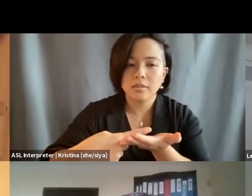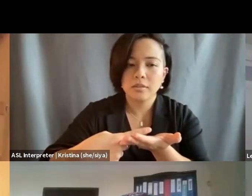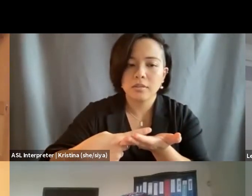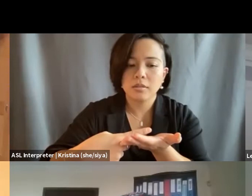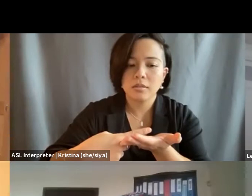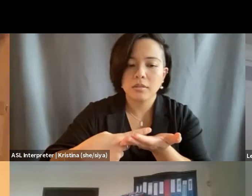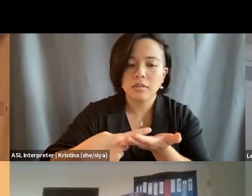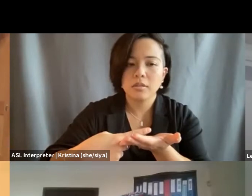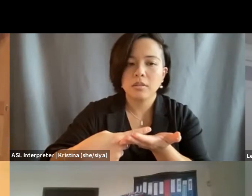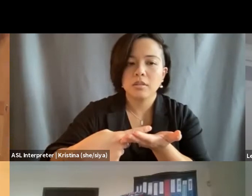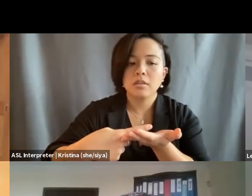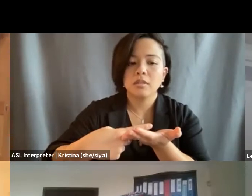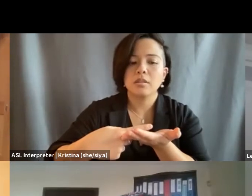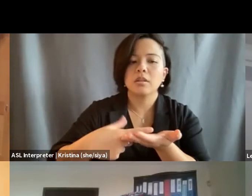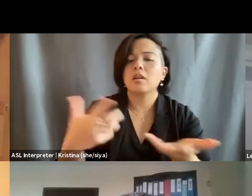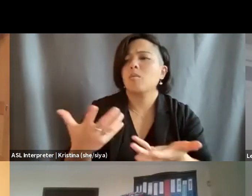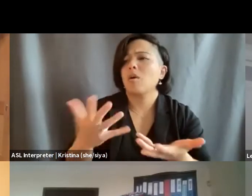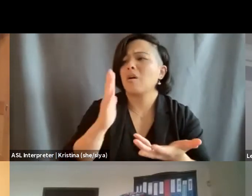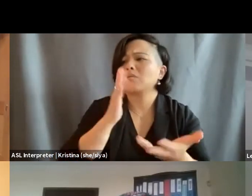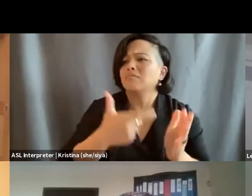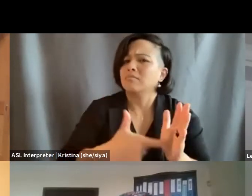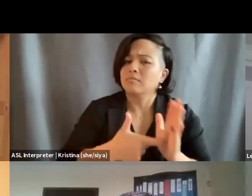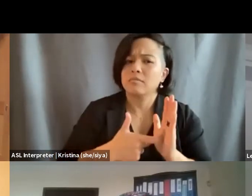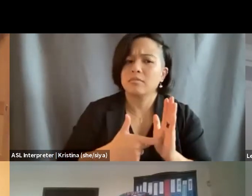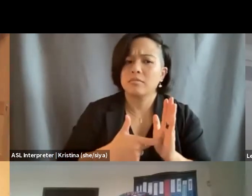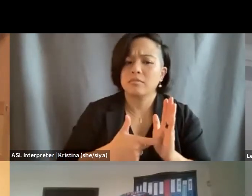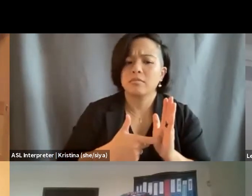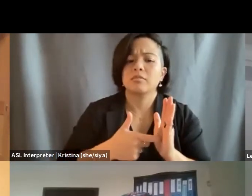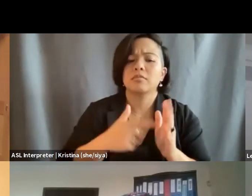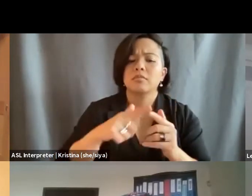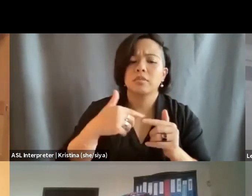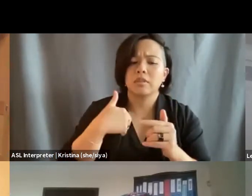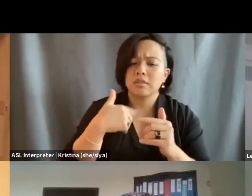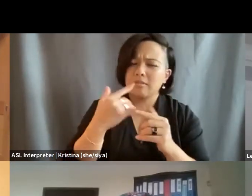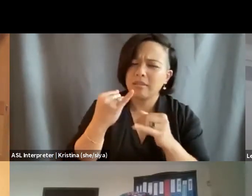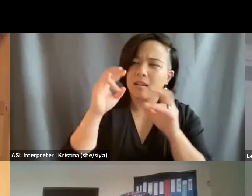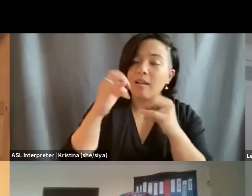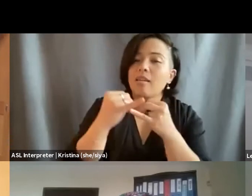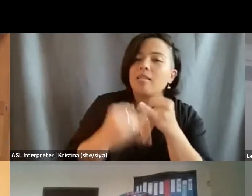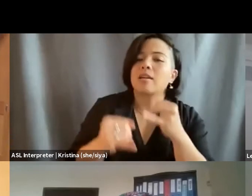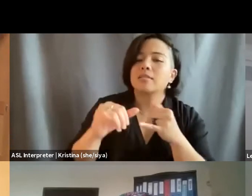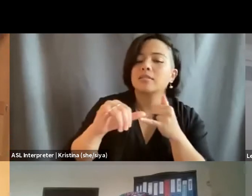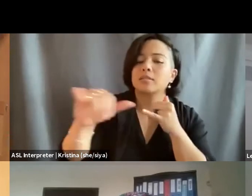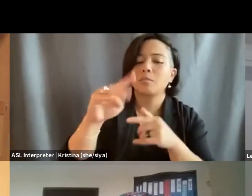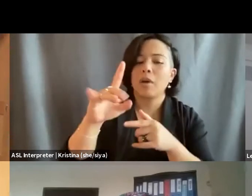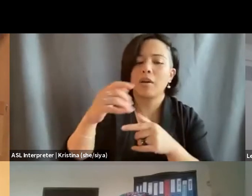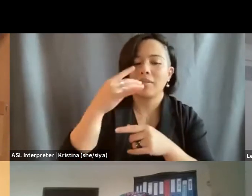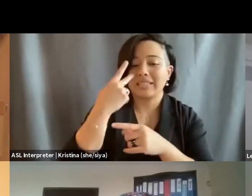we were discussing, what it would take cover the last mile for the 120 million adolescent girls who are